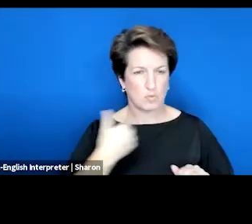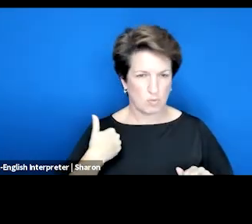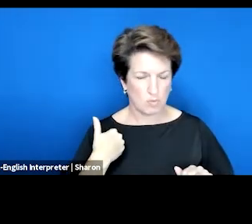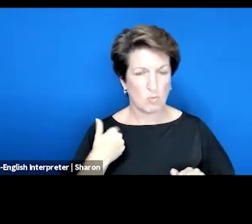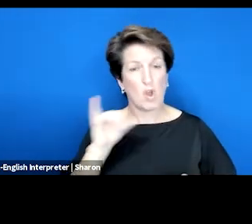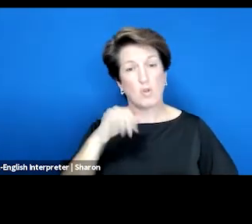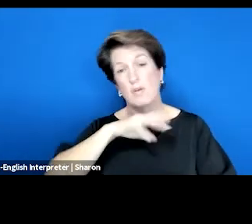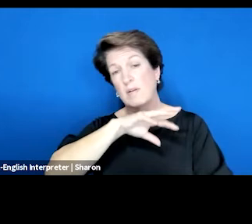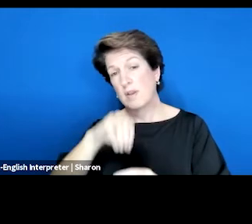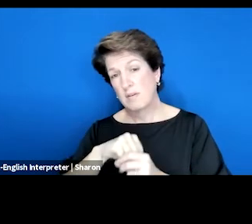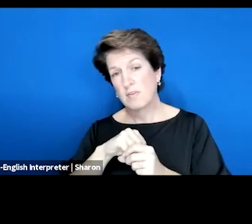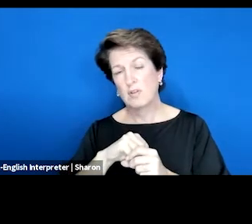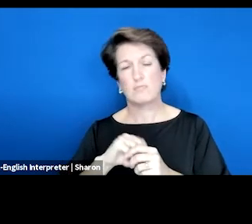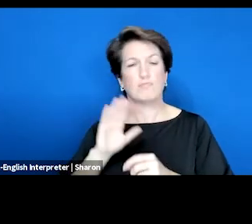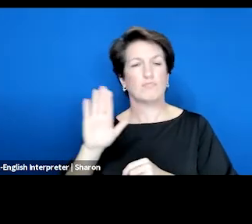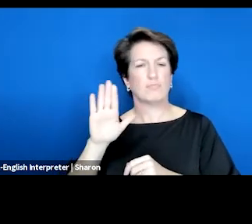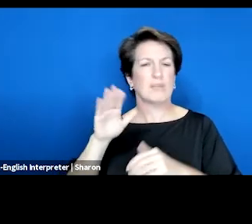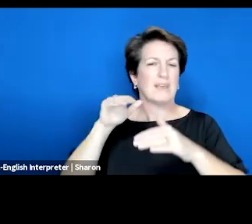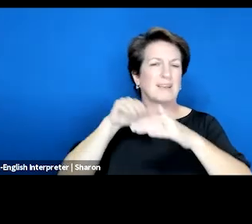CILT, obviously it is tied up with